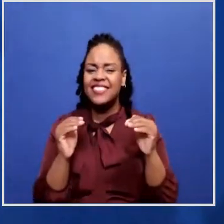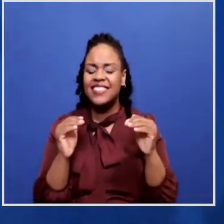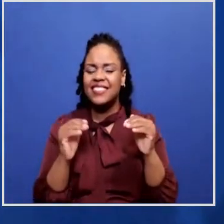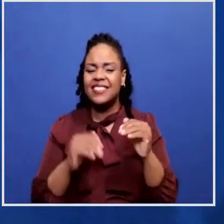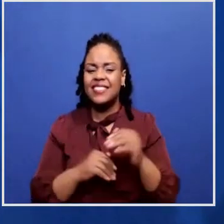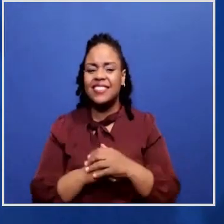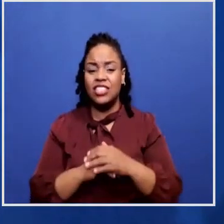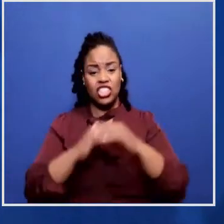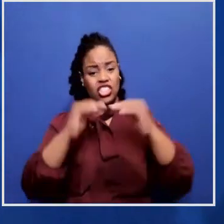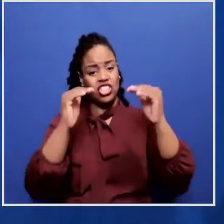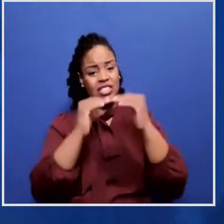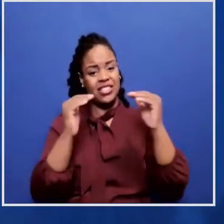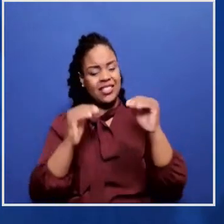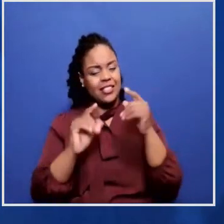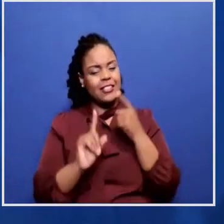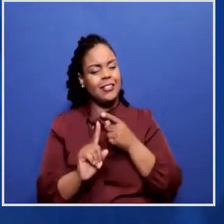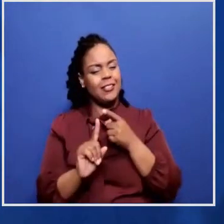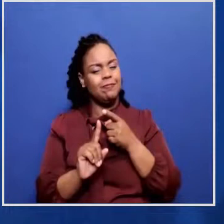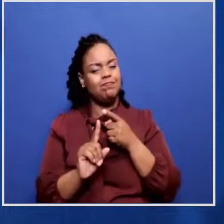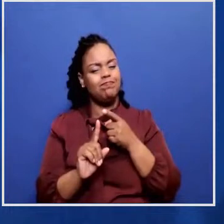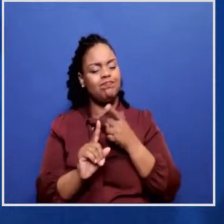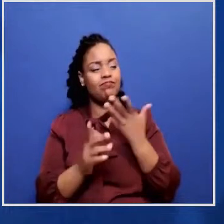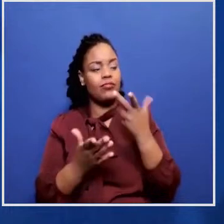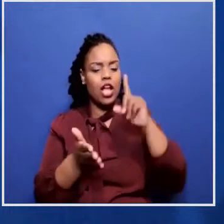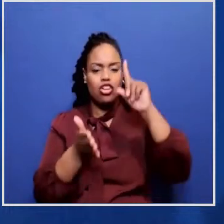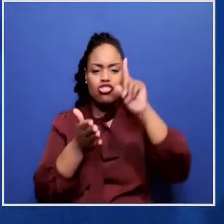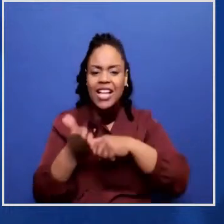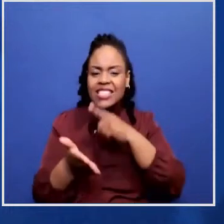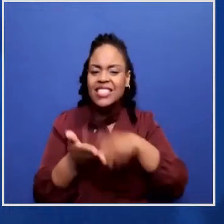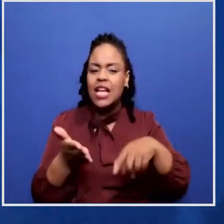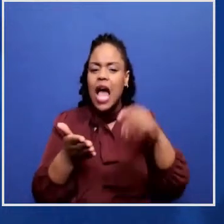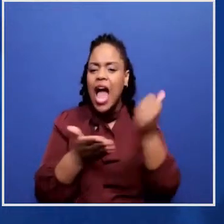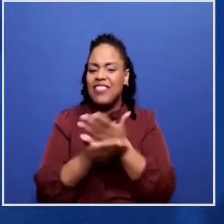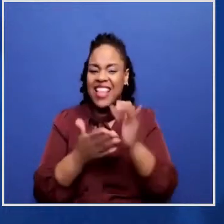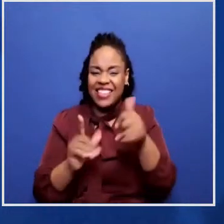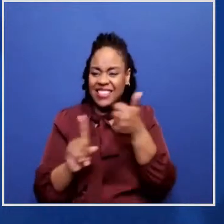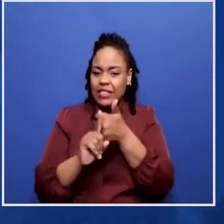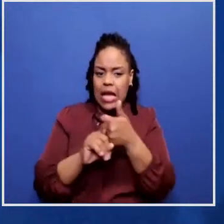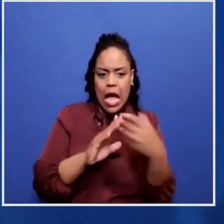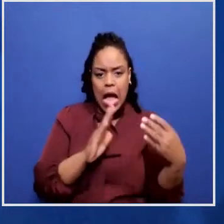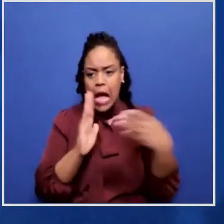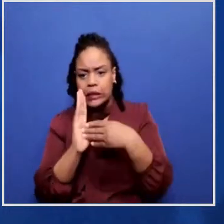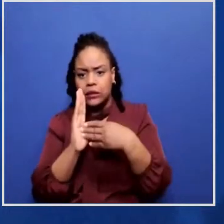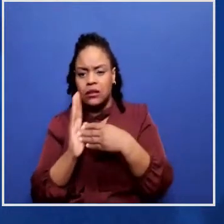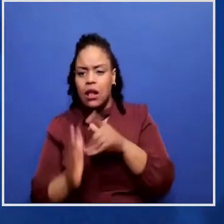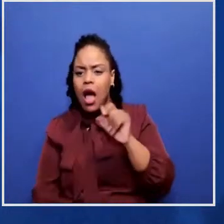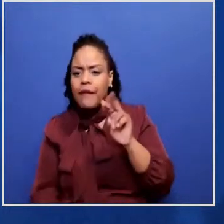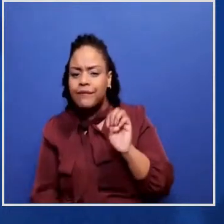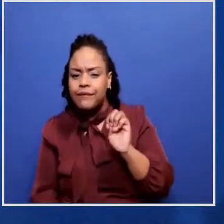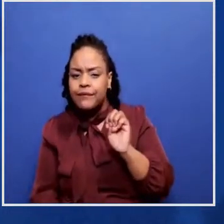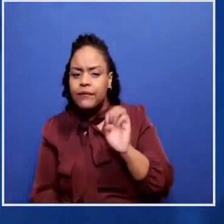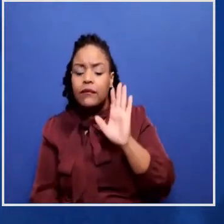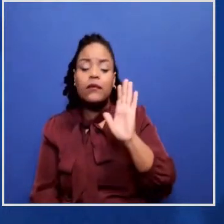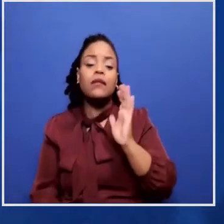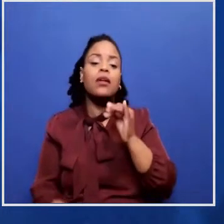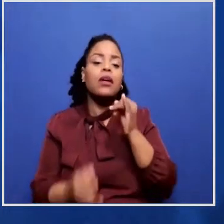IMPLEMENTING THE DEMANDS OF JUSTICE AND JUSTICE AT ITS BEST IS LOVE, CORRECTING EVERYTHING THAT STANDS AGAINST LOVE.